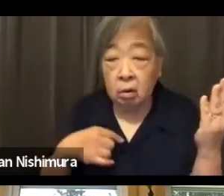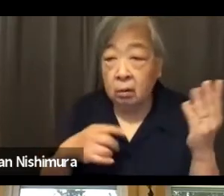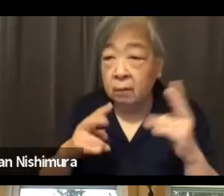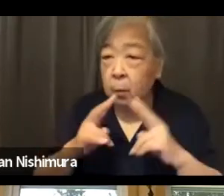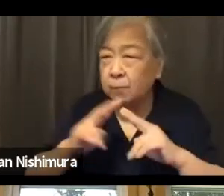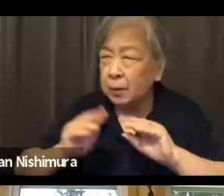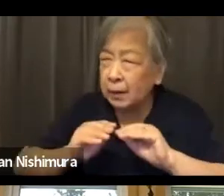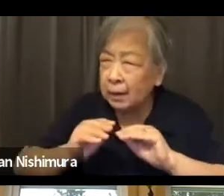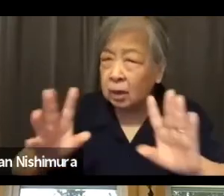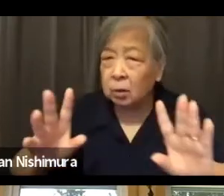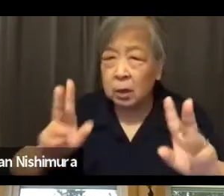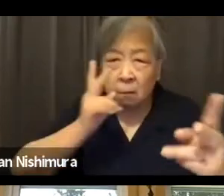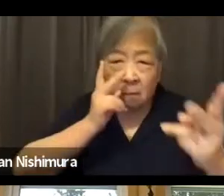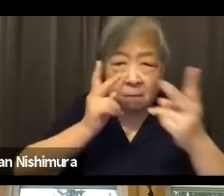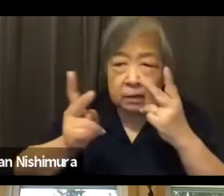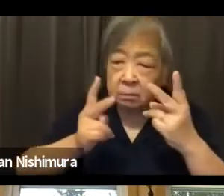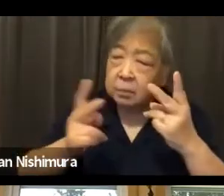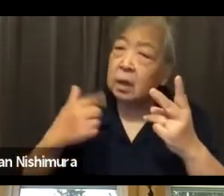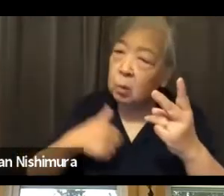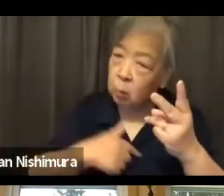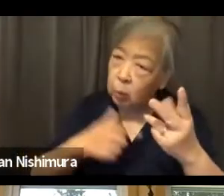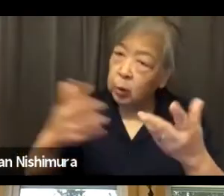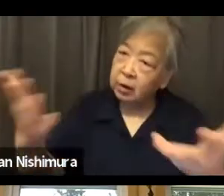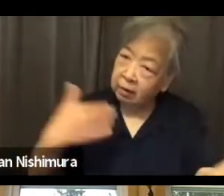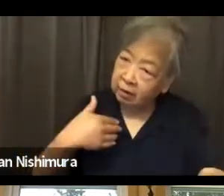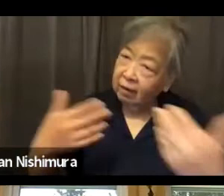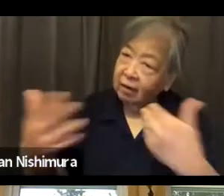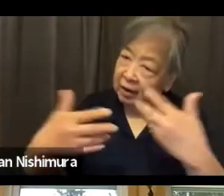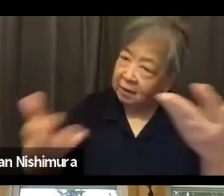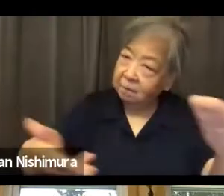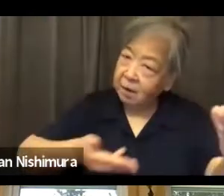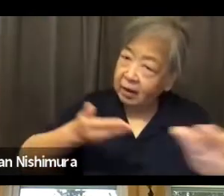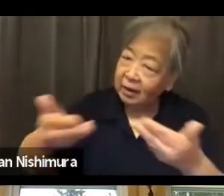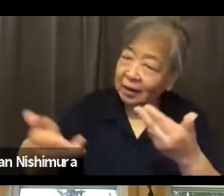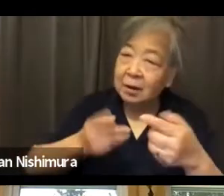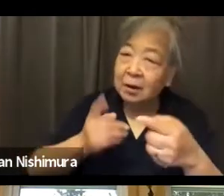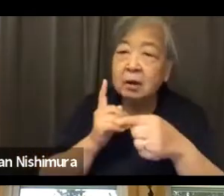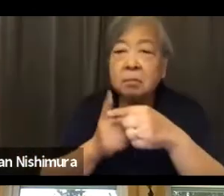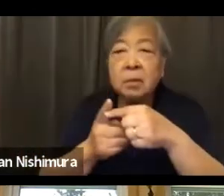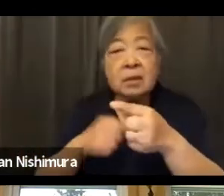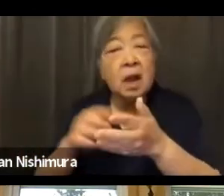inviting, and also I think it is simply that students are disclosing what they did not